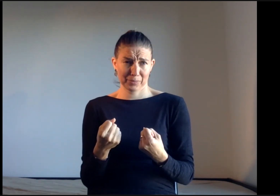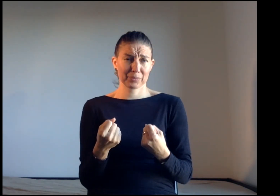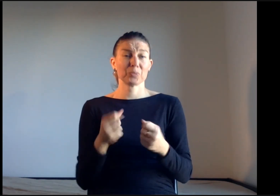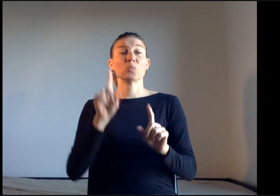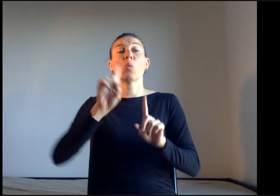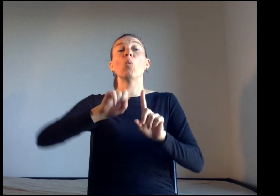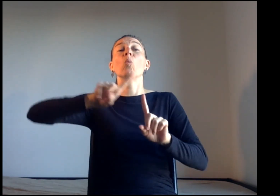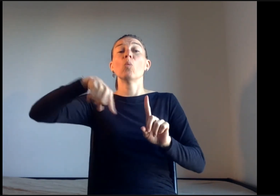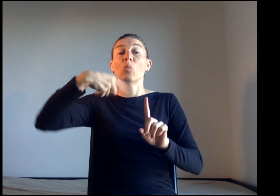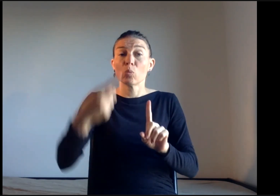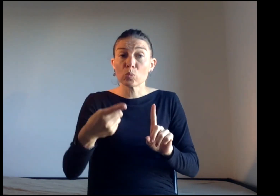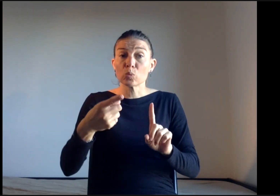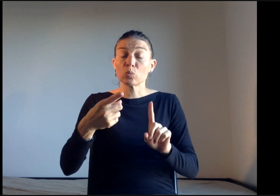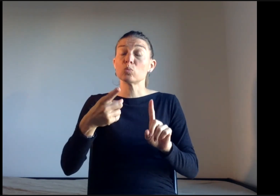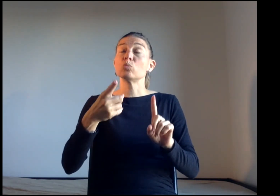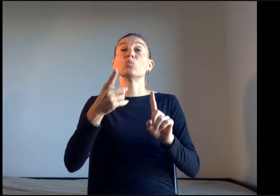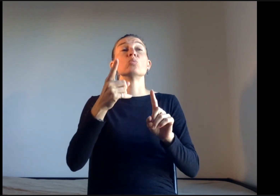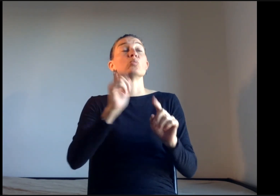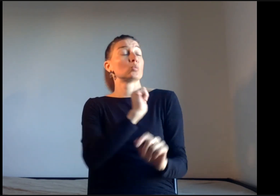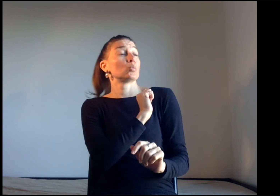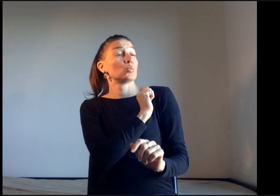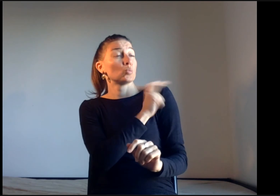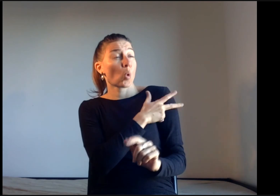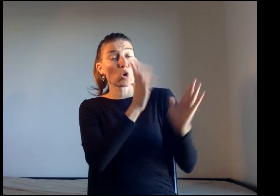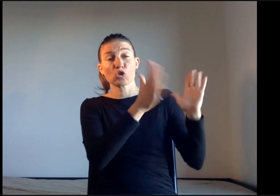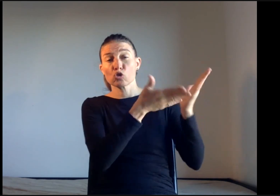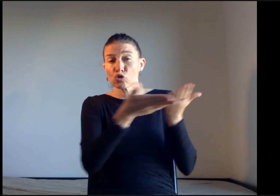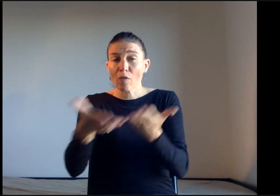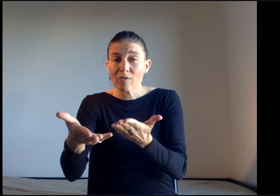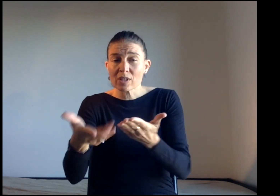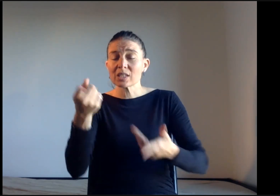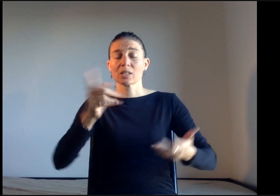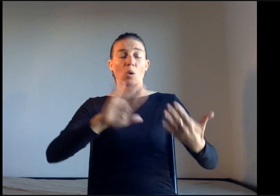health services, social services, community-based services?